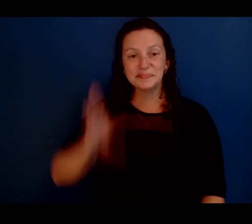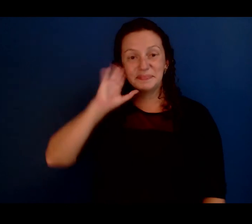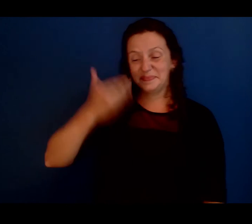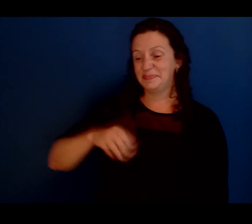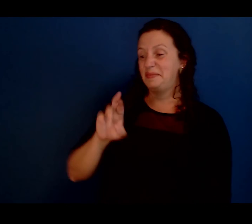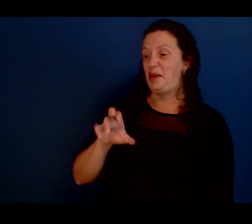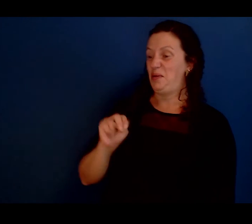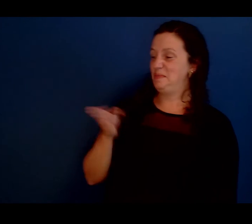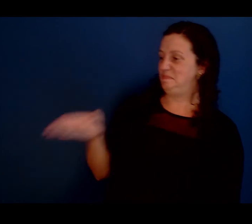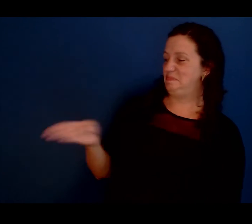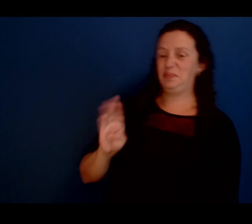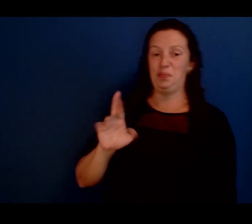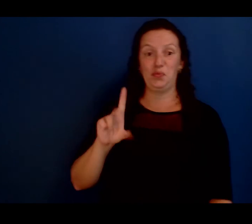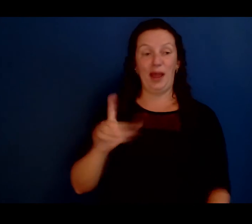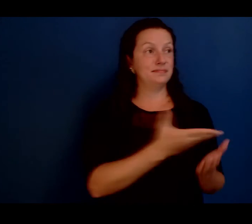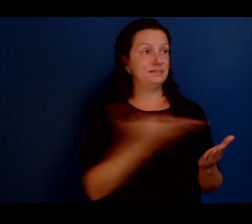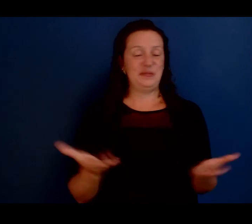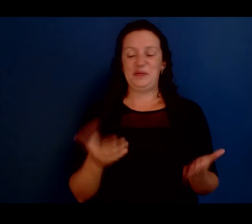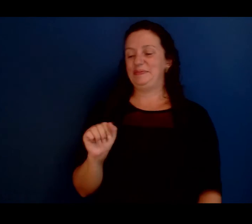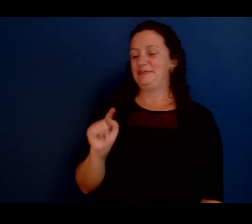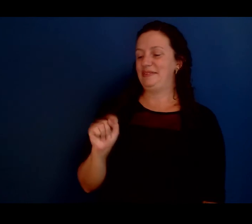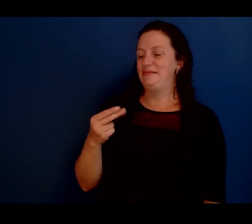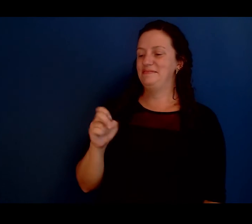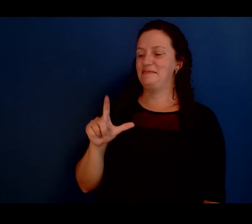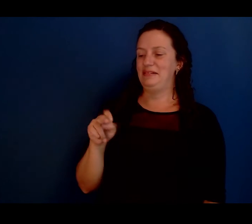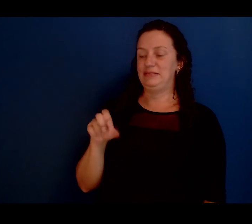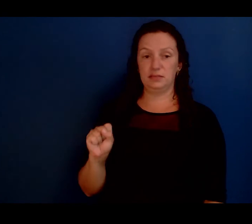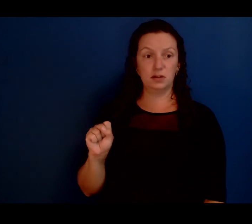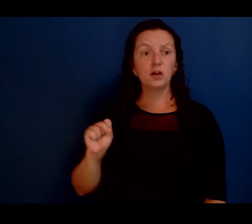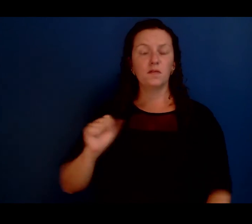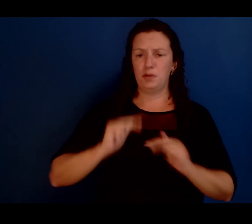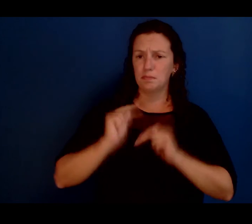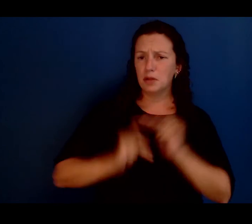Hey I'm Erin. I'm here with Brad and we're in St. Helens. Brad was my first Building Construction Technology teacher